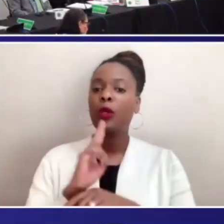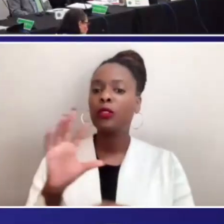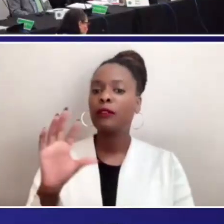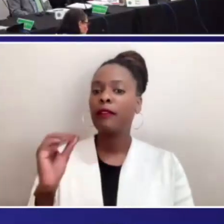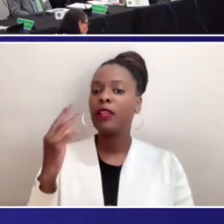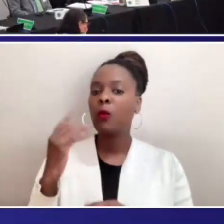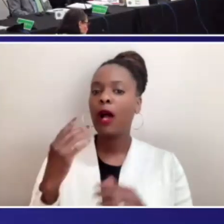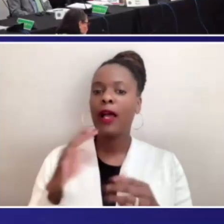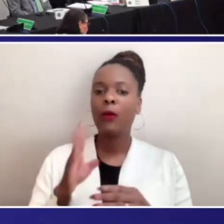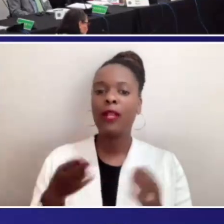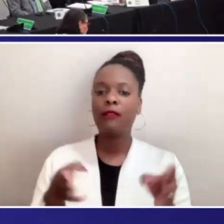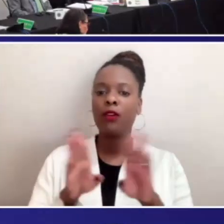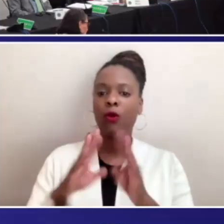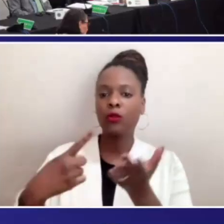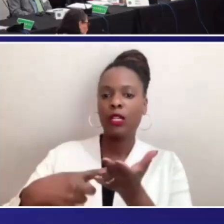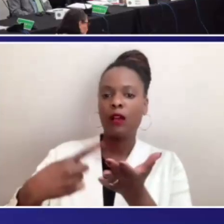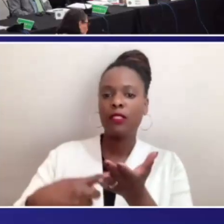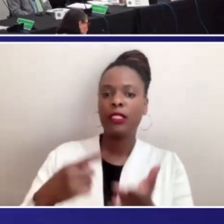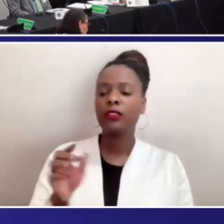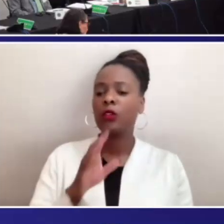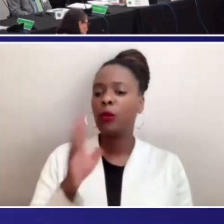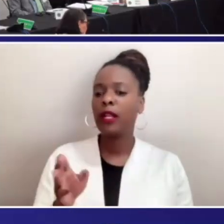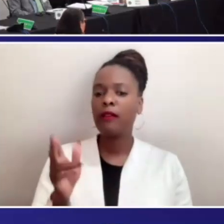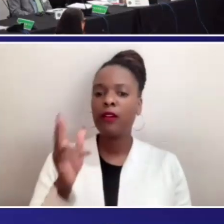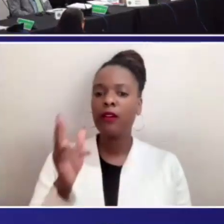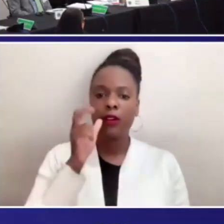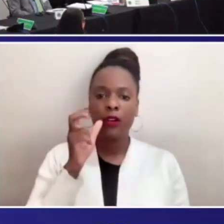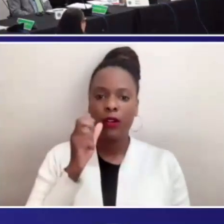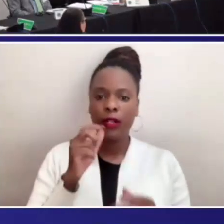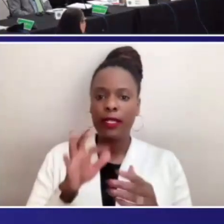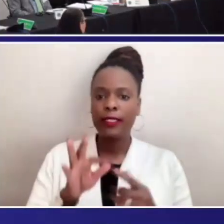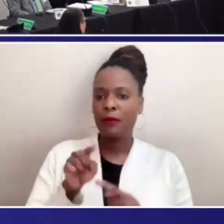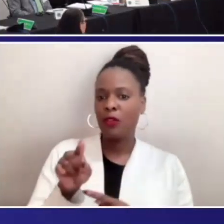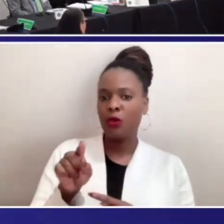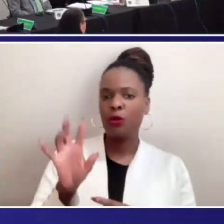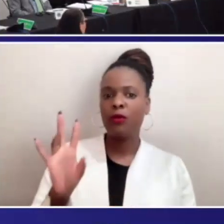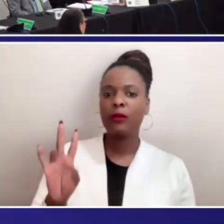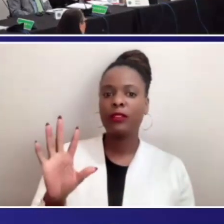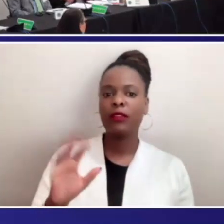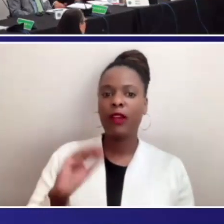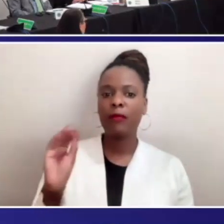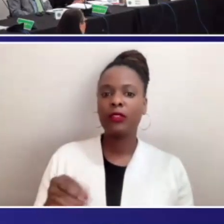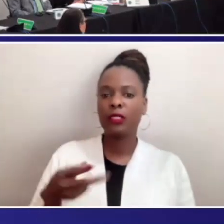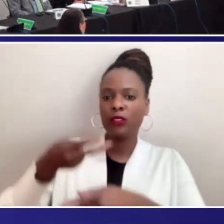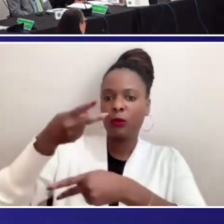and we never really heard other than from you that it was 75%. So we kept it at 50, opening it up for